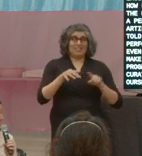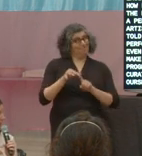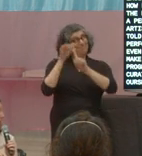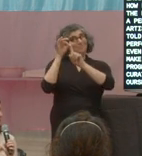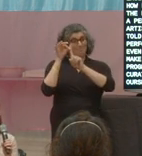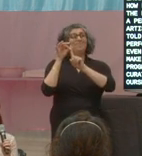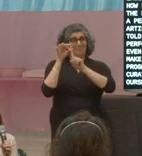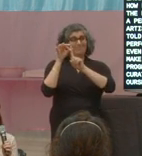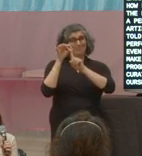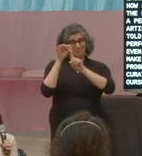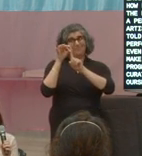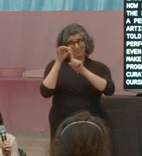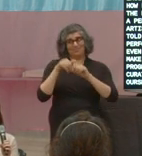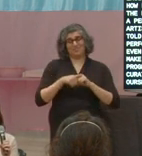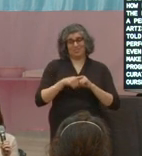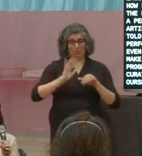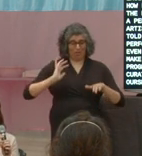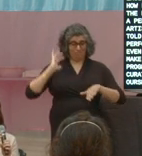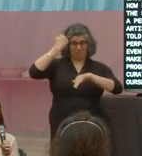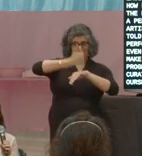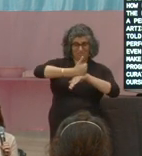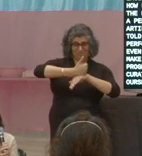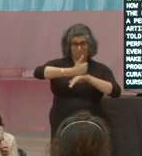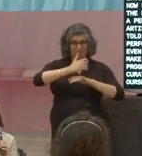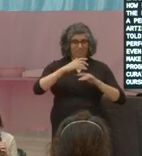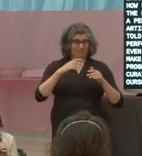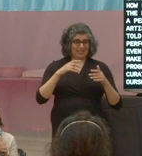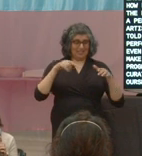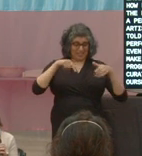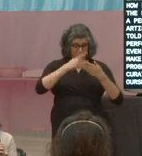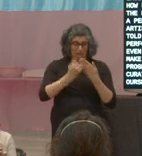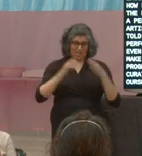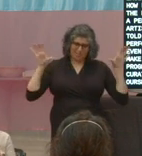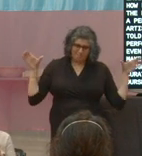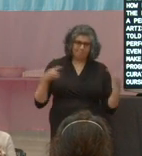in that, that he built this piece together over that time.